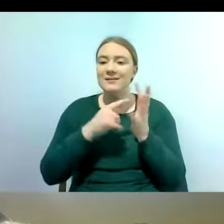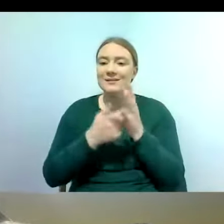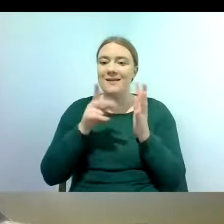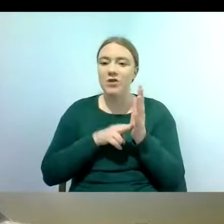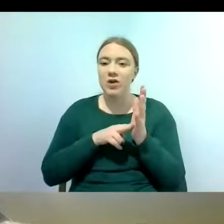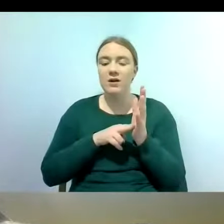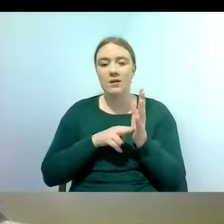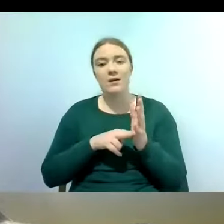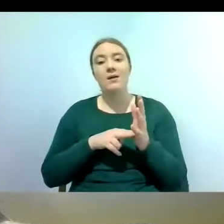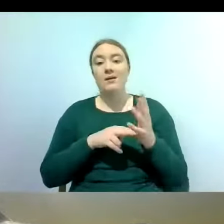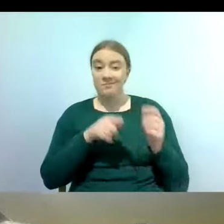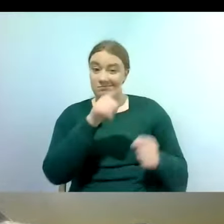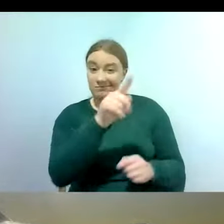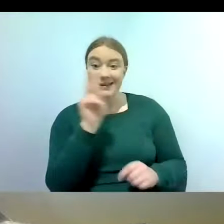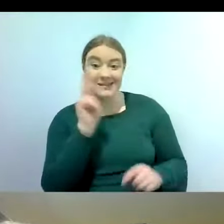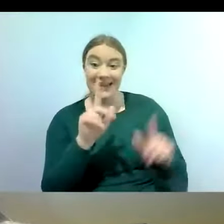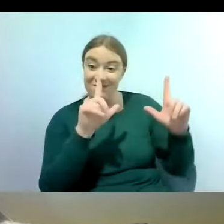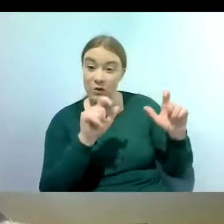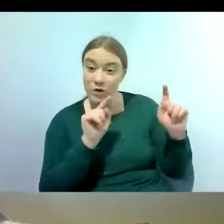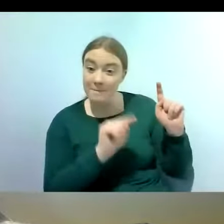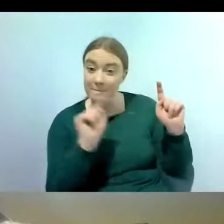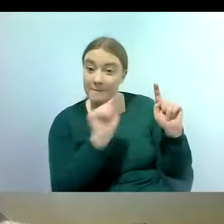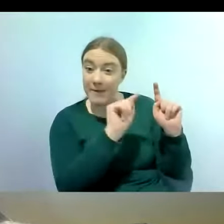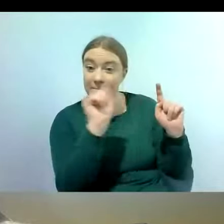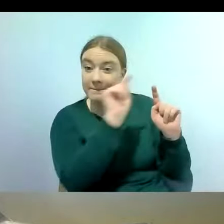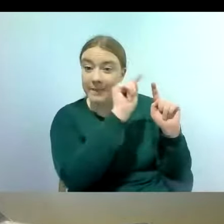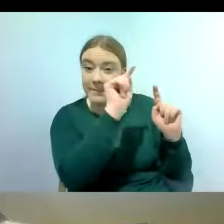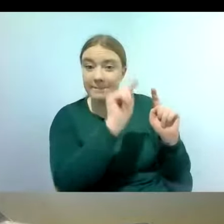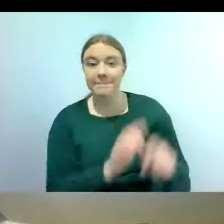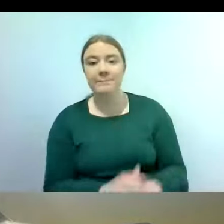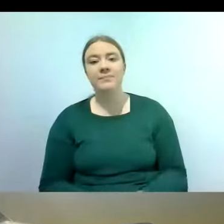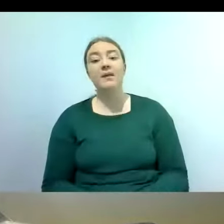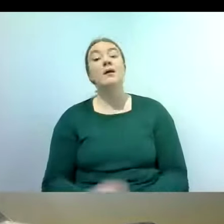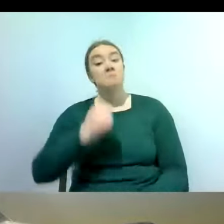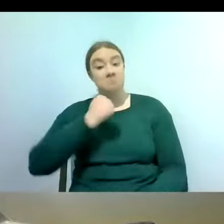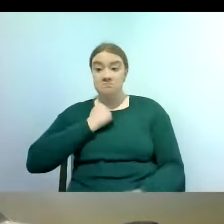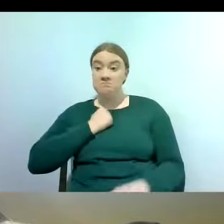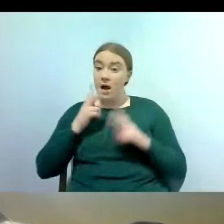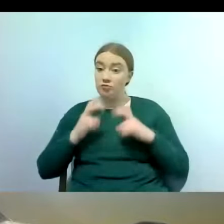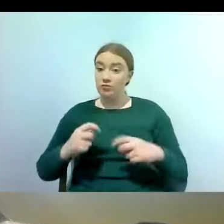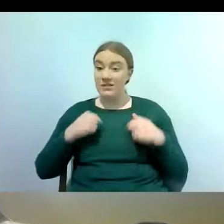these six weirs here and so my research has has been in large part a kind of